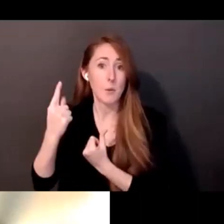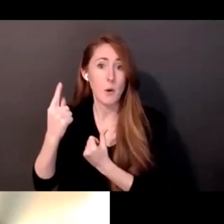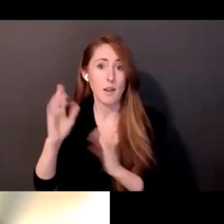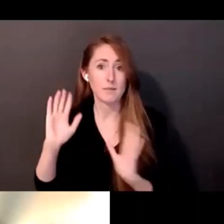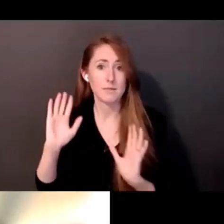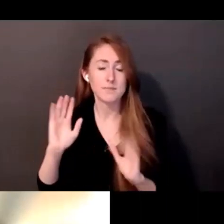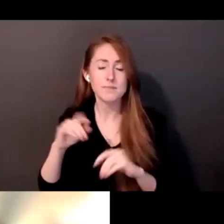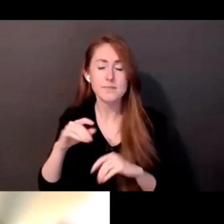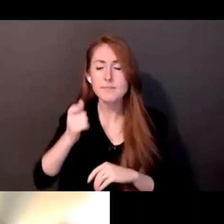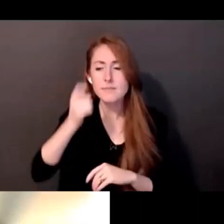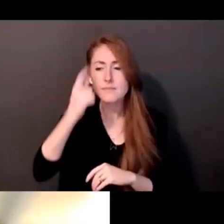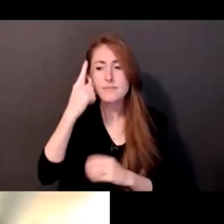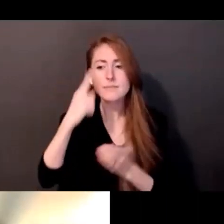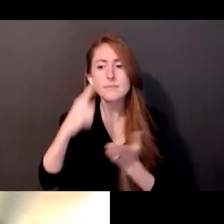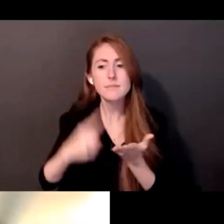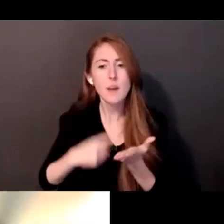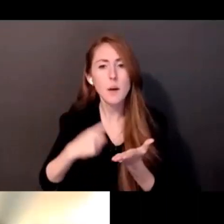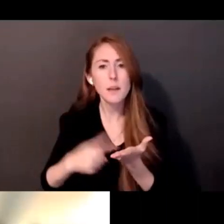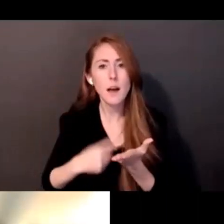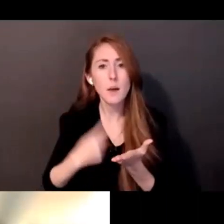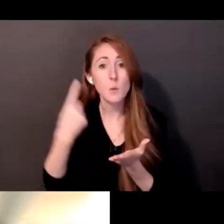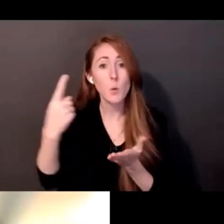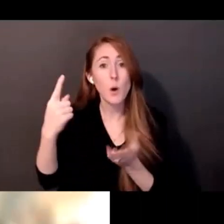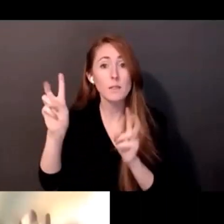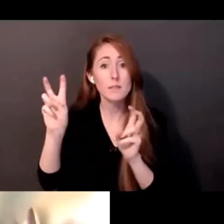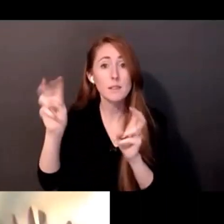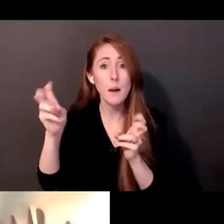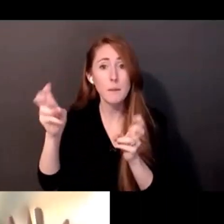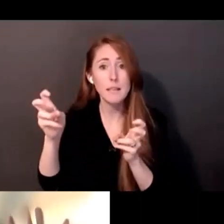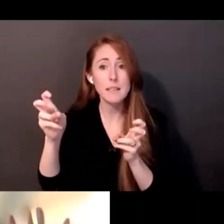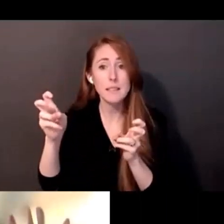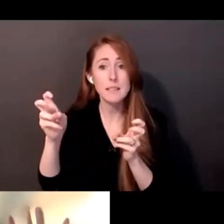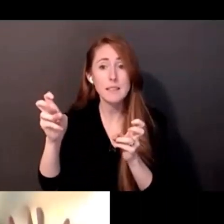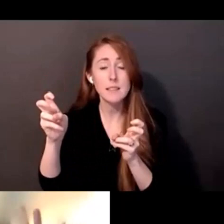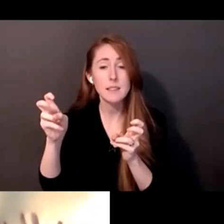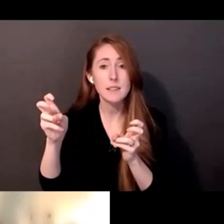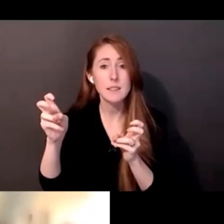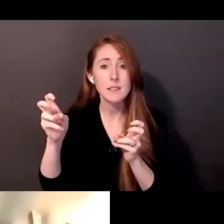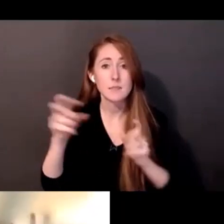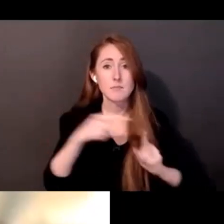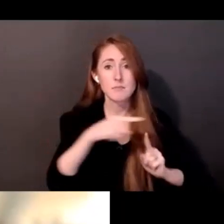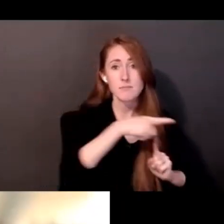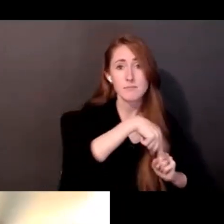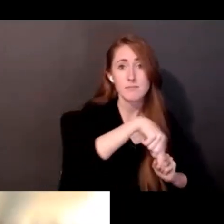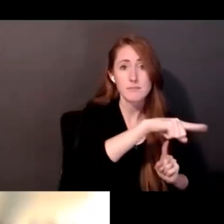it's a topic that not interests everyone,